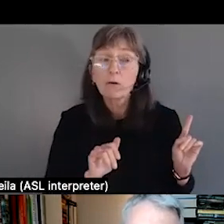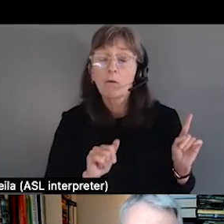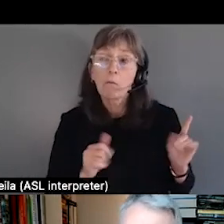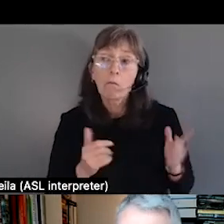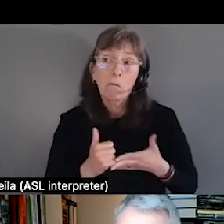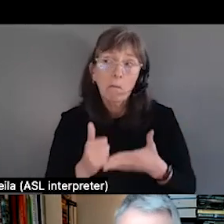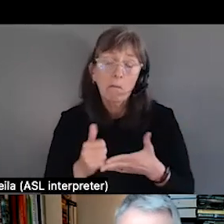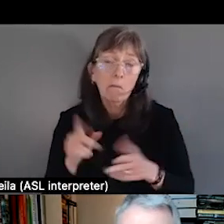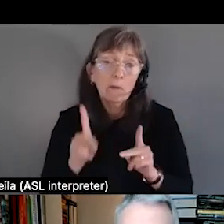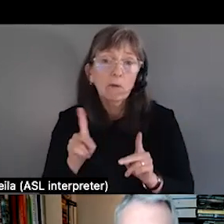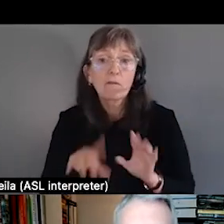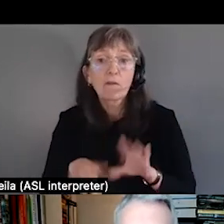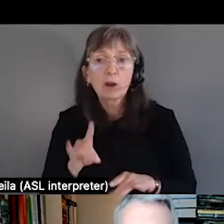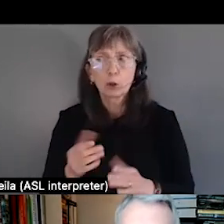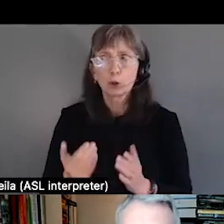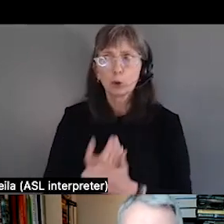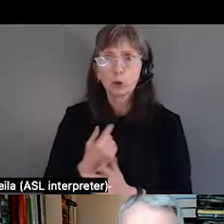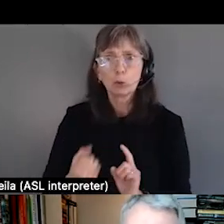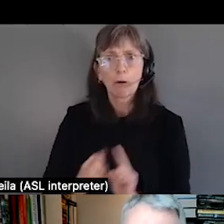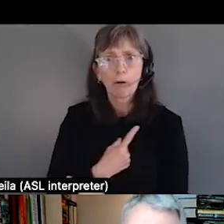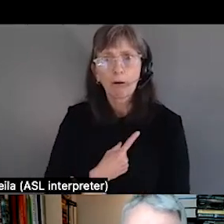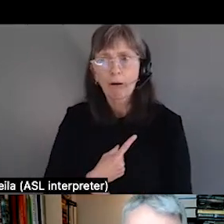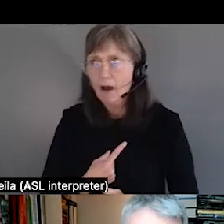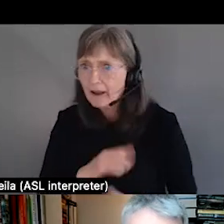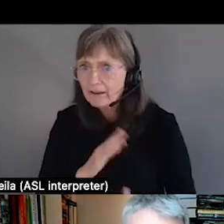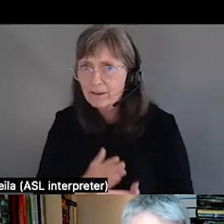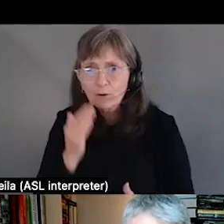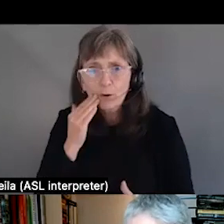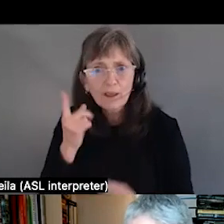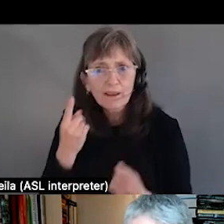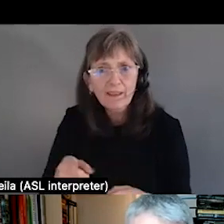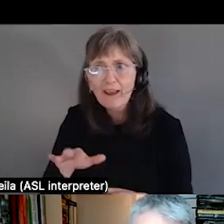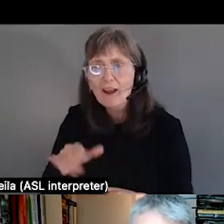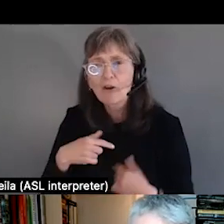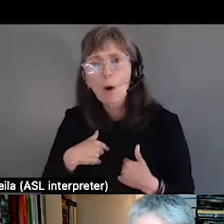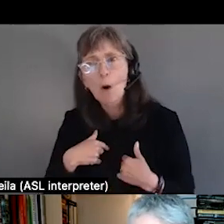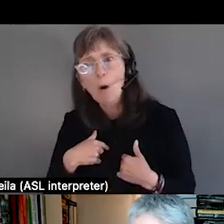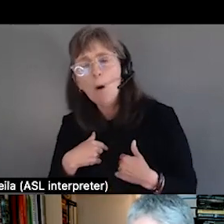or discover the titles that they want that are related to the interests that they have.